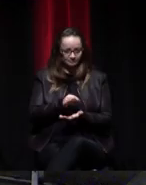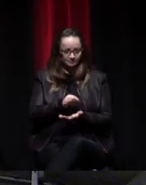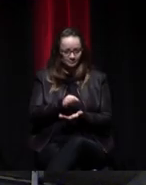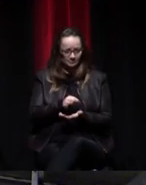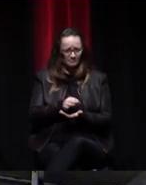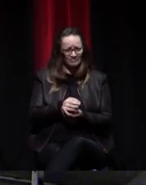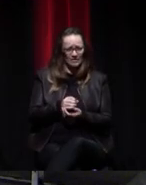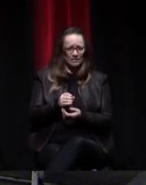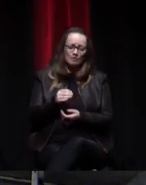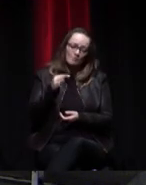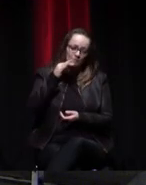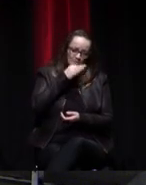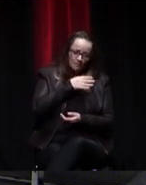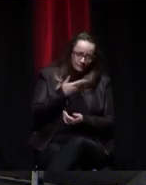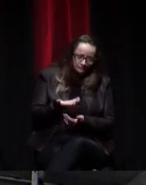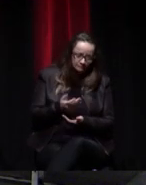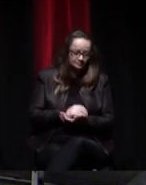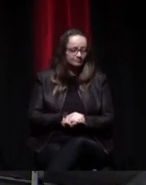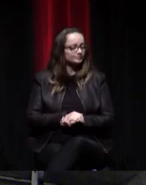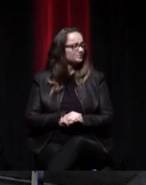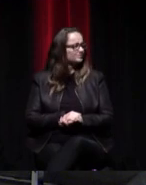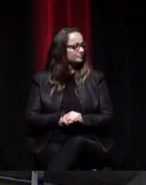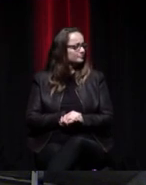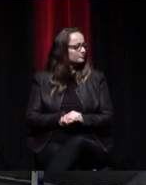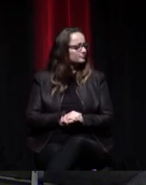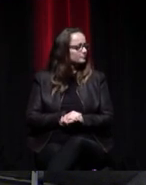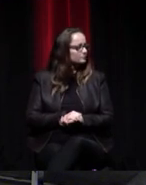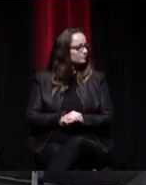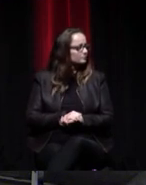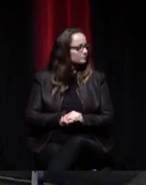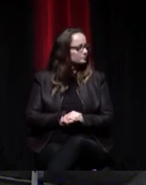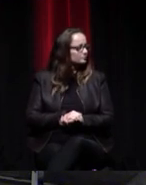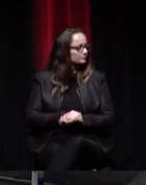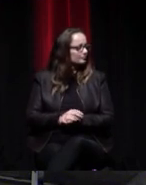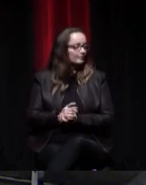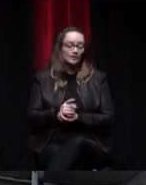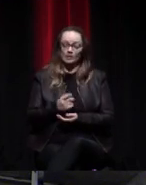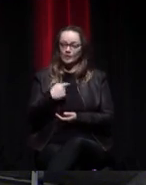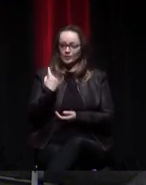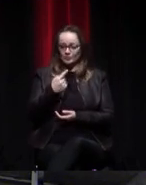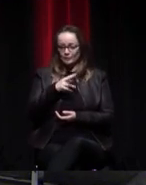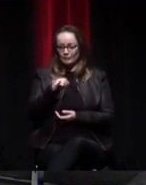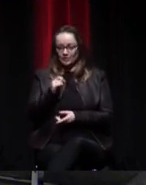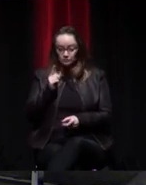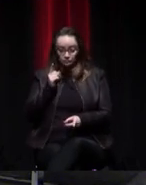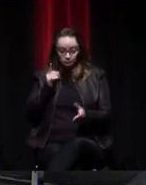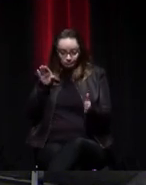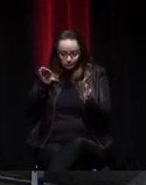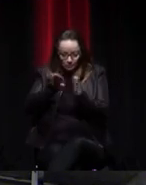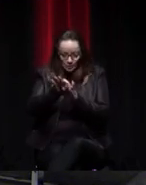Clearly, we'll never come to a satisfactory agreement